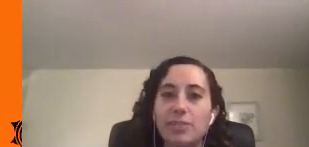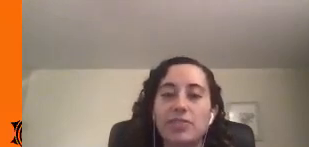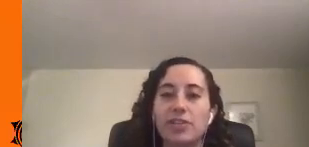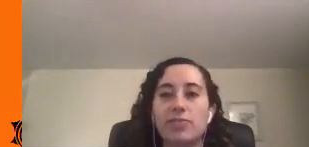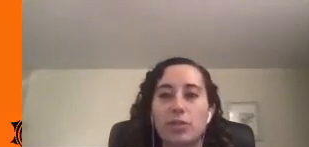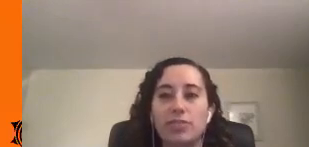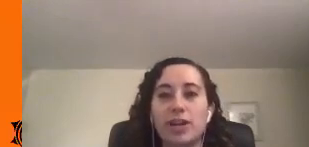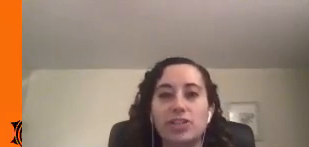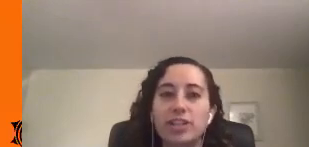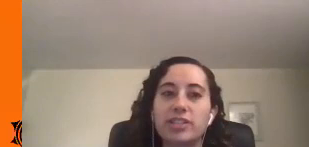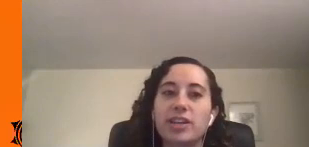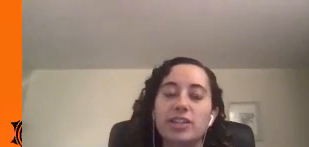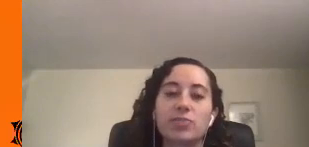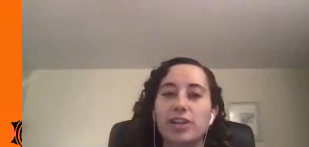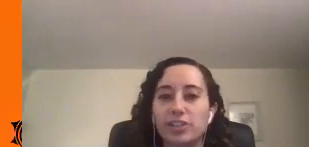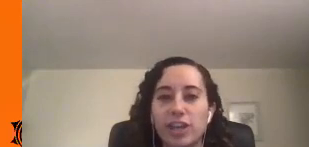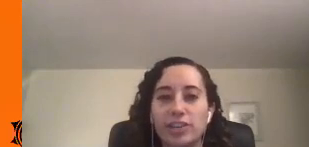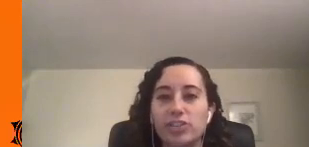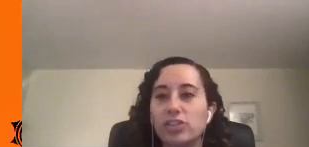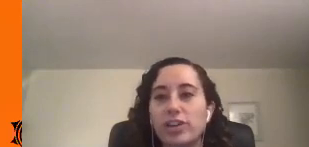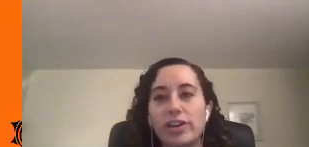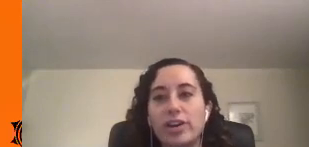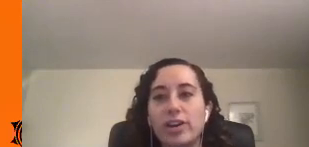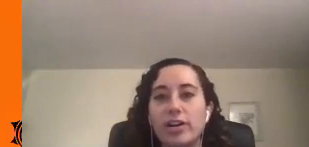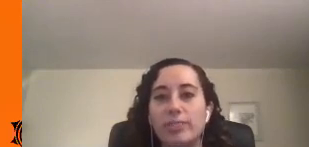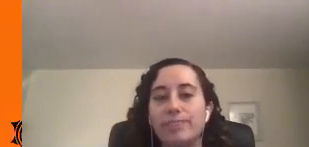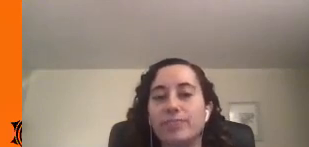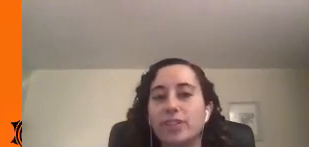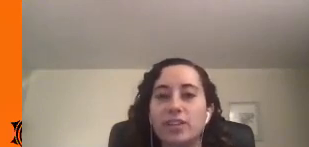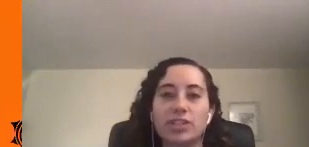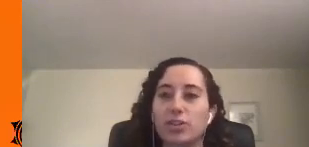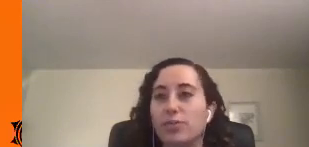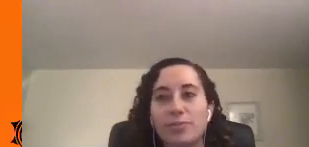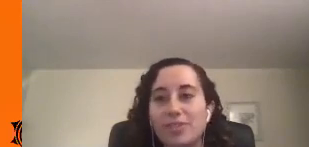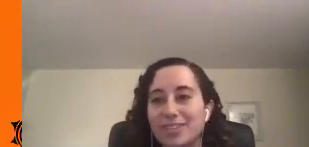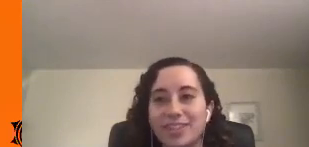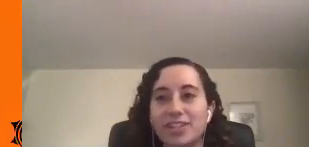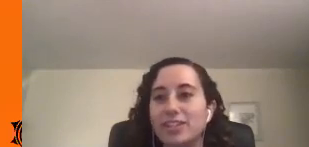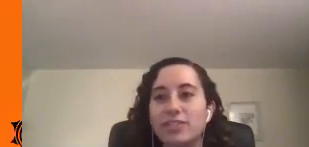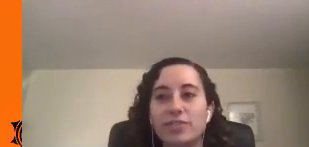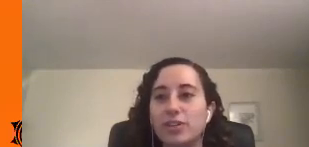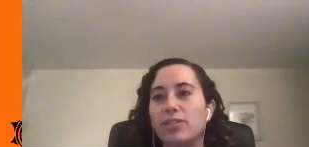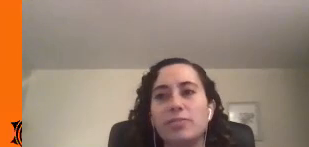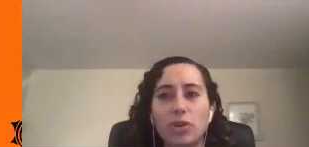is based on a person's weight or body size. It's a highly prevalent form of